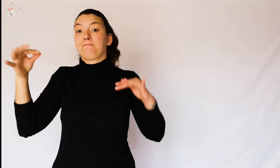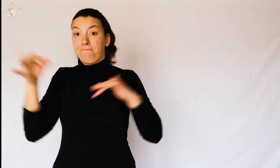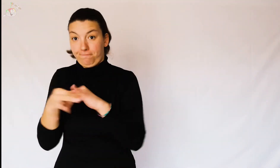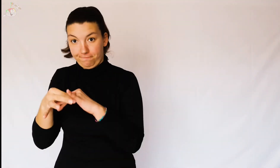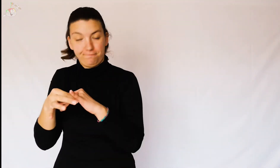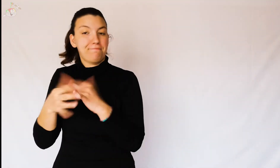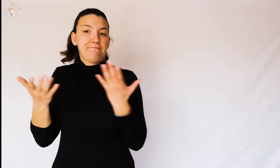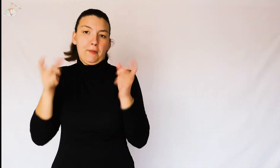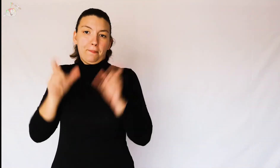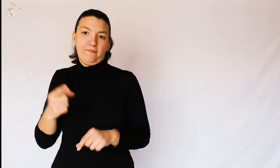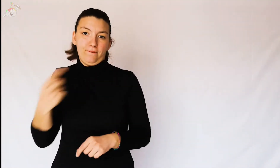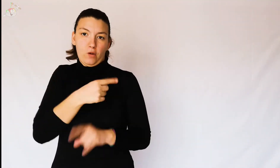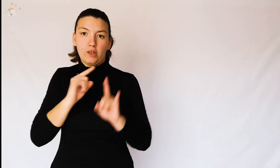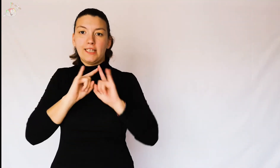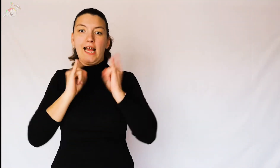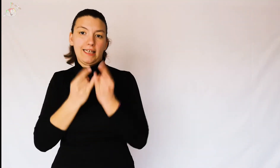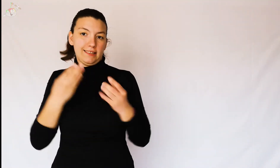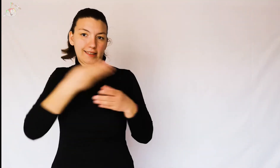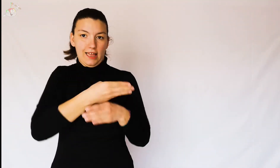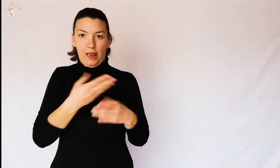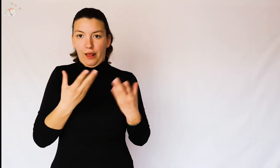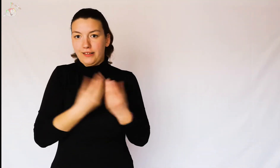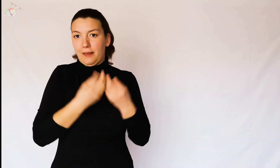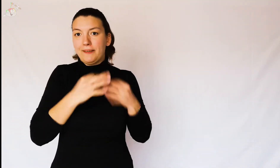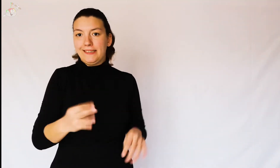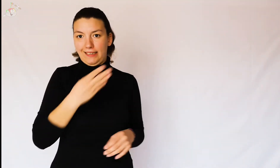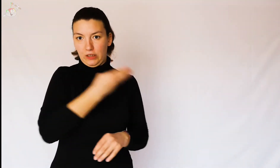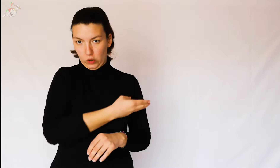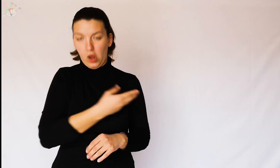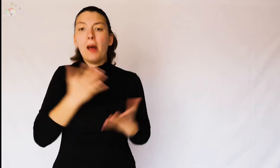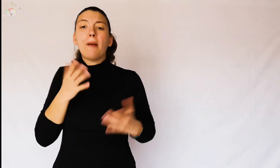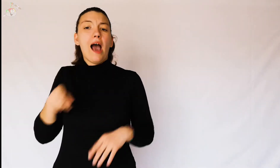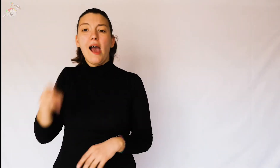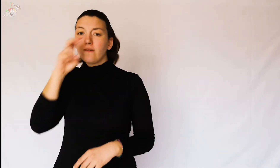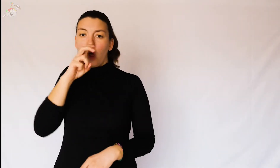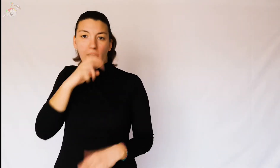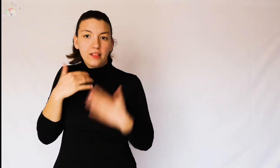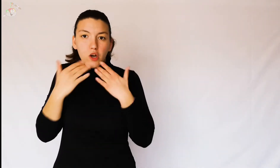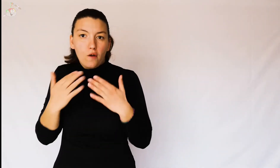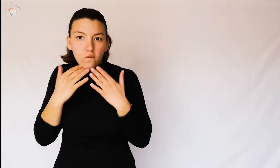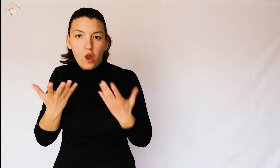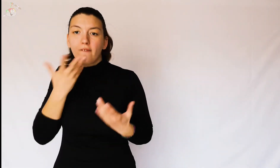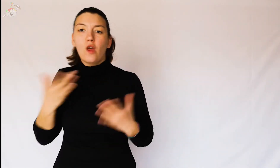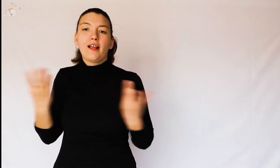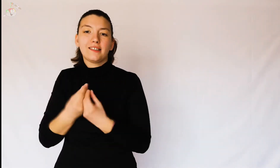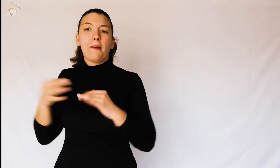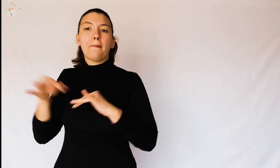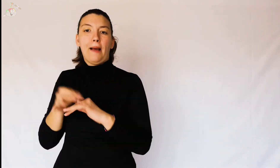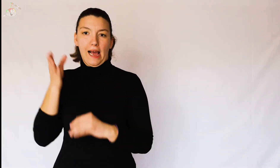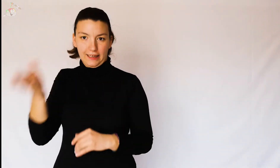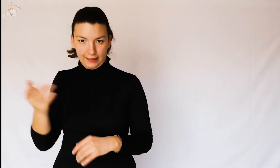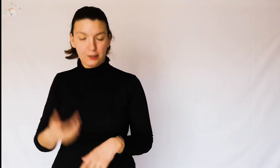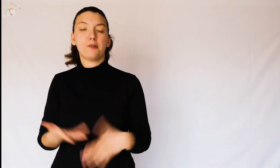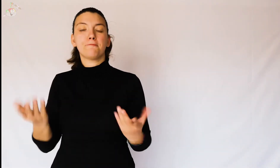Once married she had to go to the castle for the lord but she wanted to be with her husband,